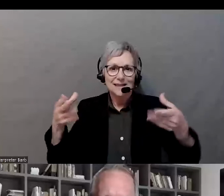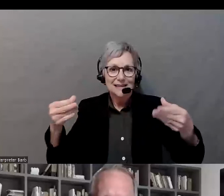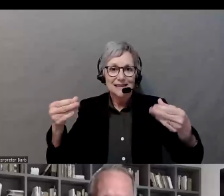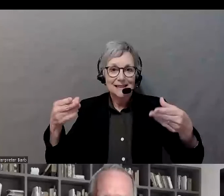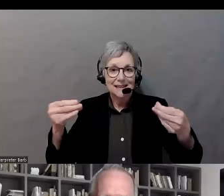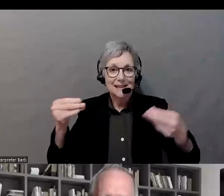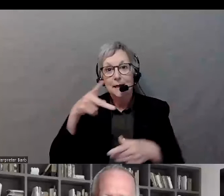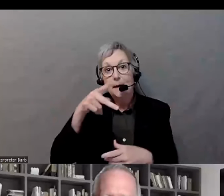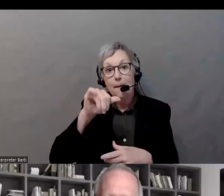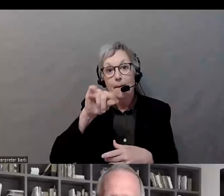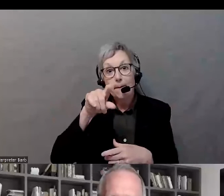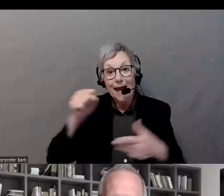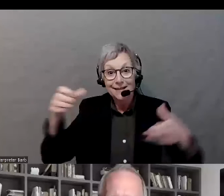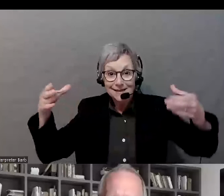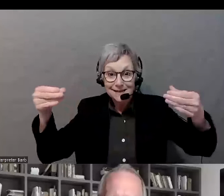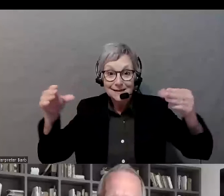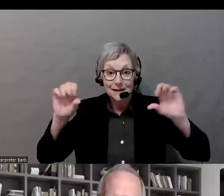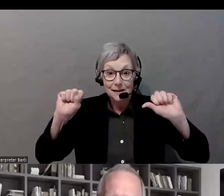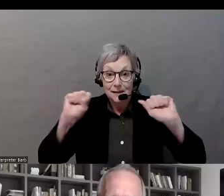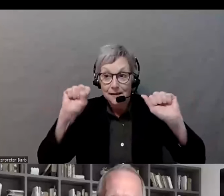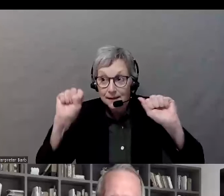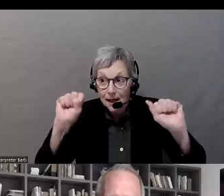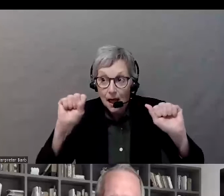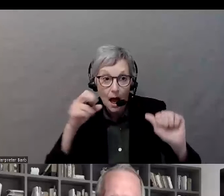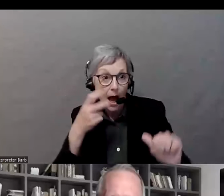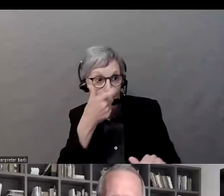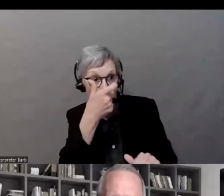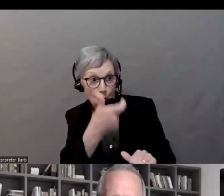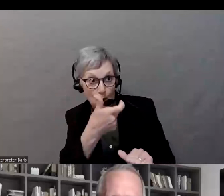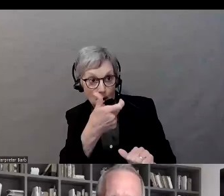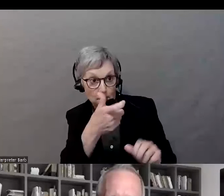USED PADS. I WATCHED A GUEST WHO WAS EXTREMELY FRUSTRATED